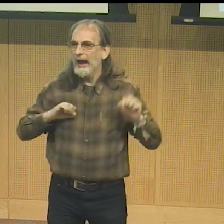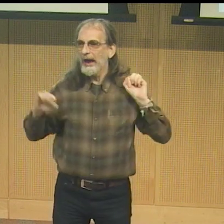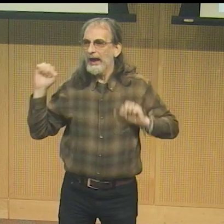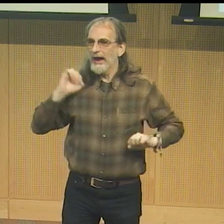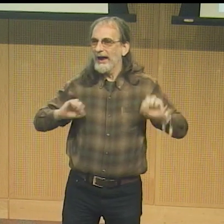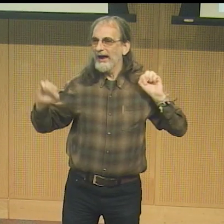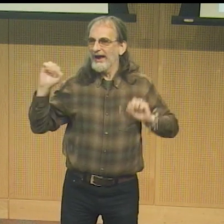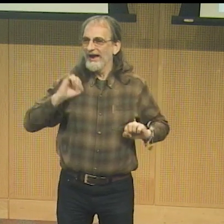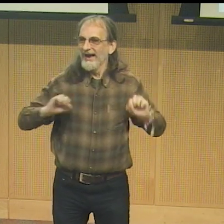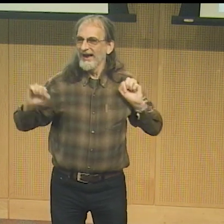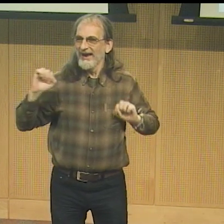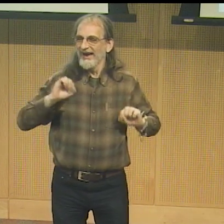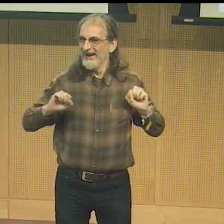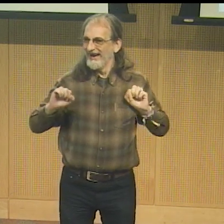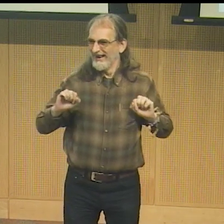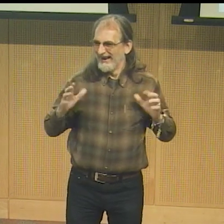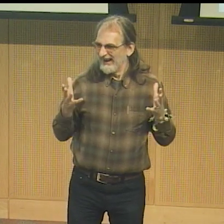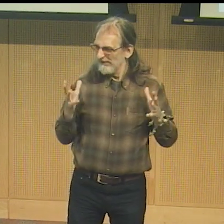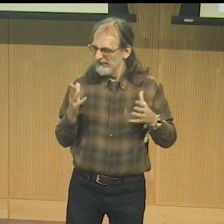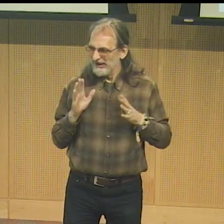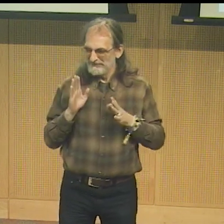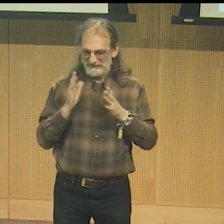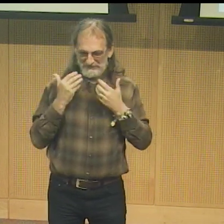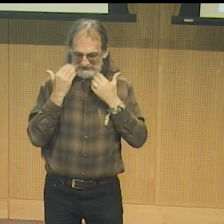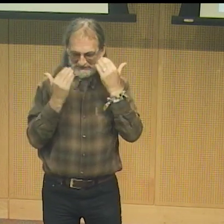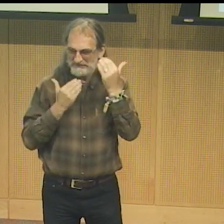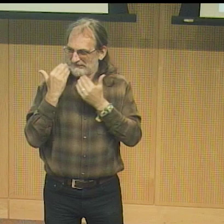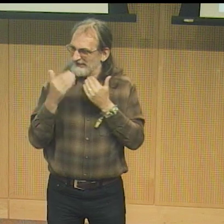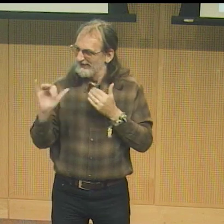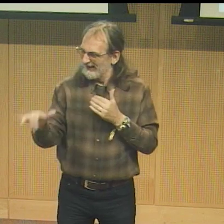the term, I guess humility keeps me from really understanding